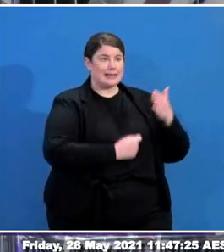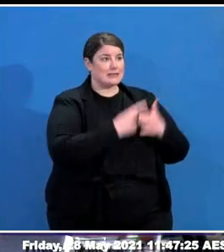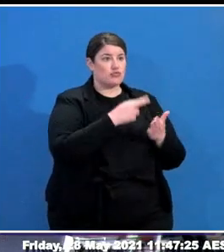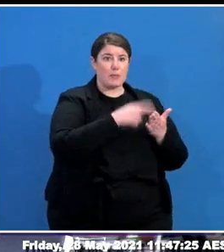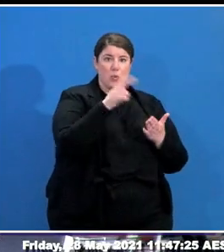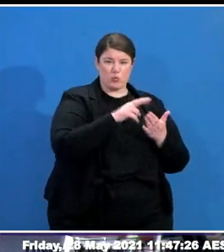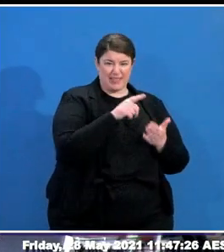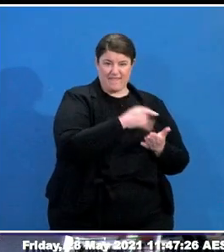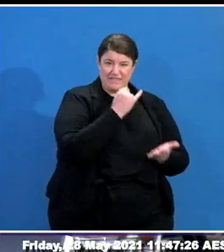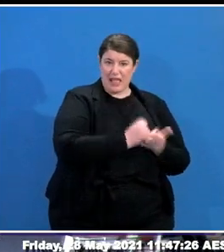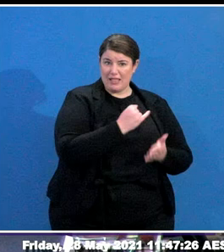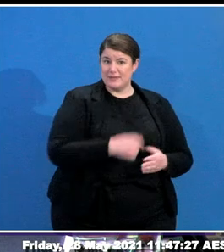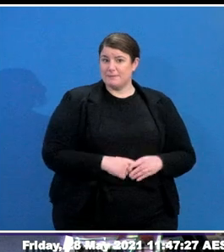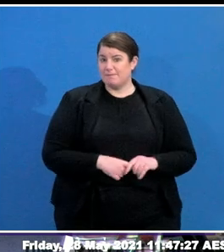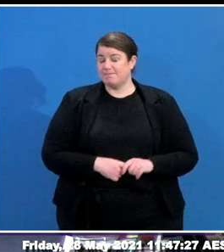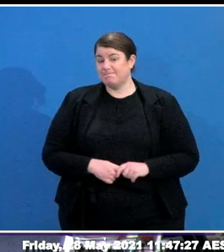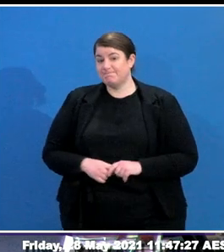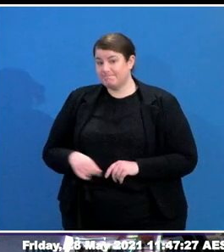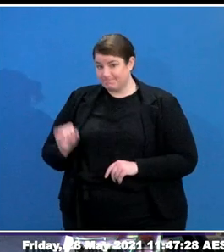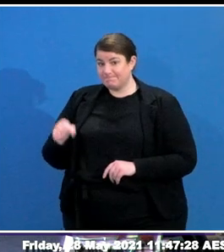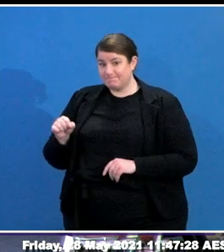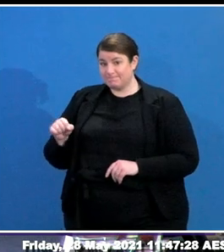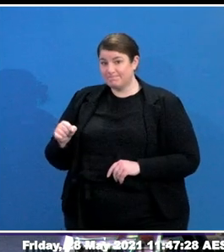I do believe, unfortunately, that the staff --- there was a culture